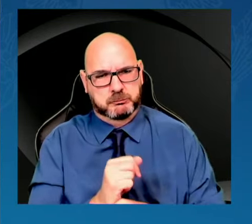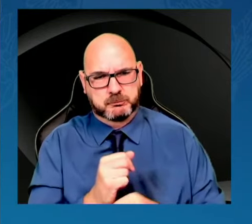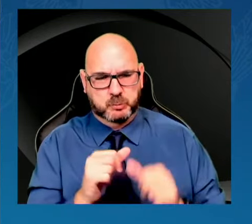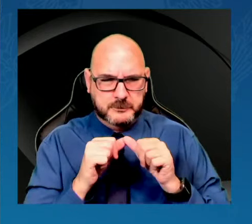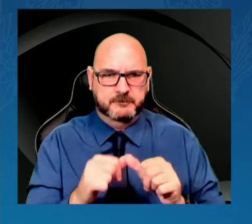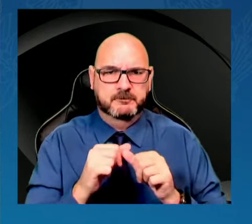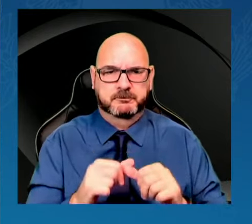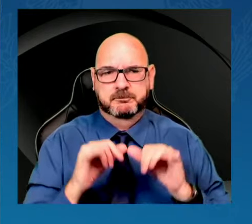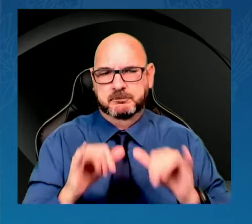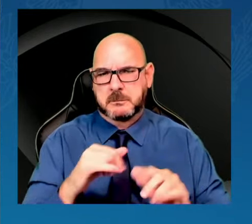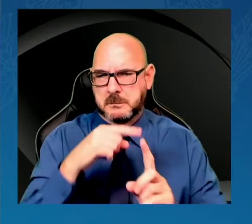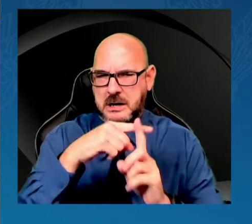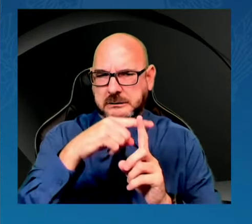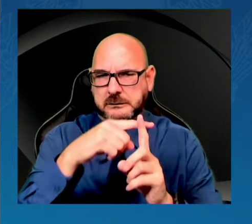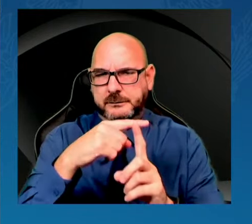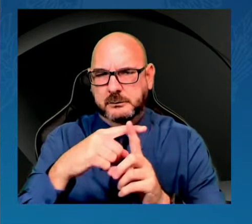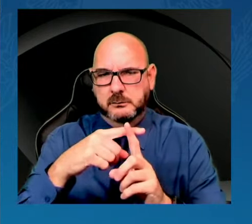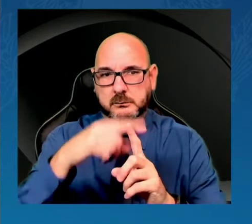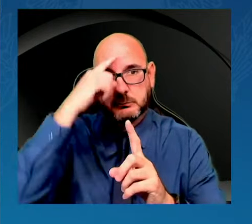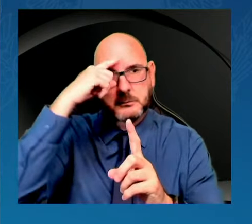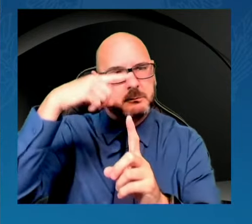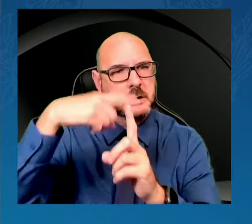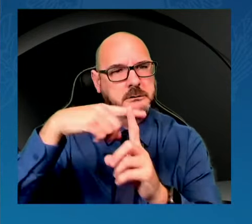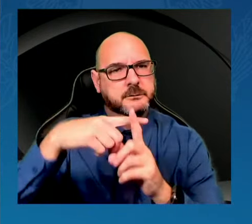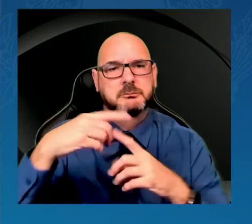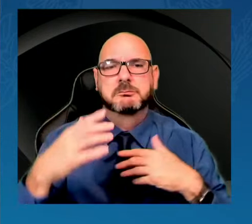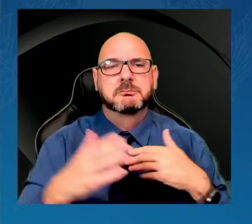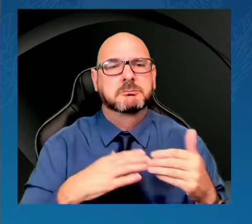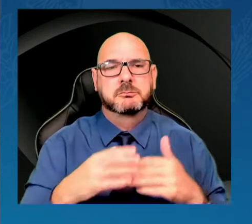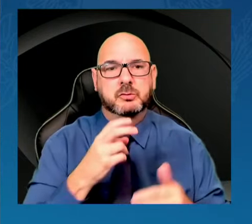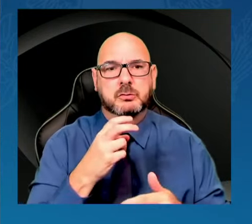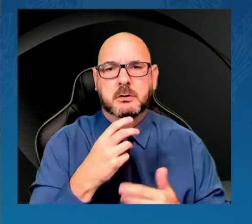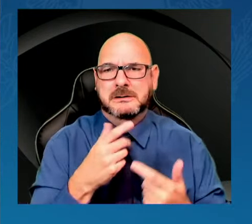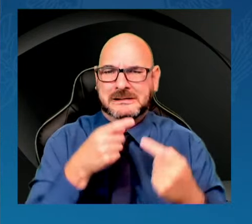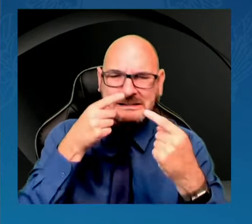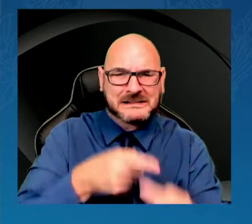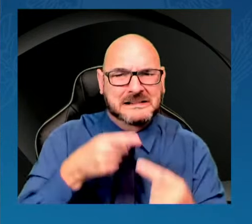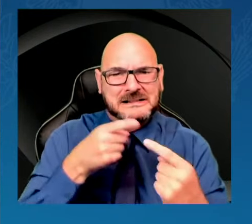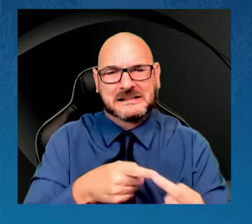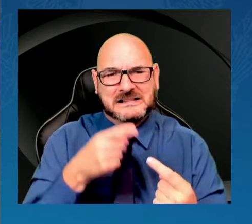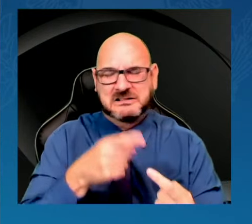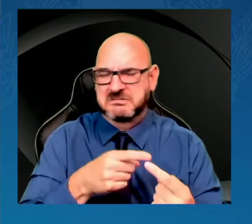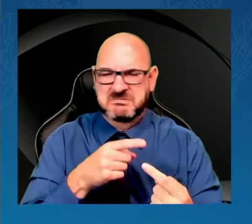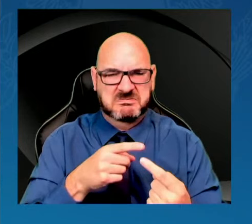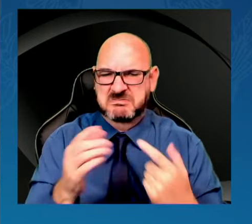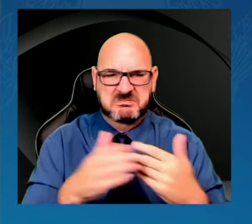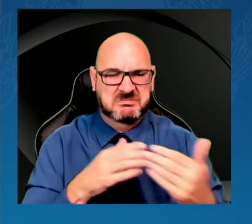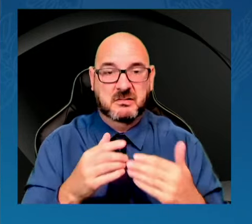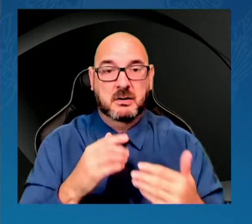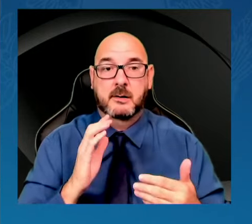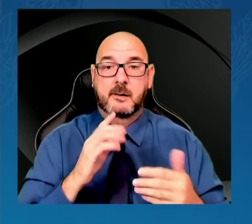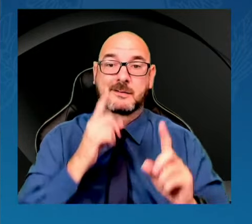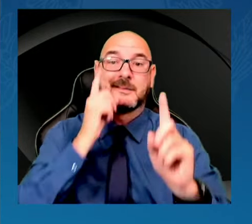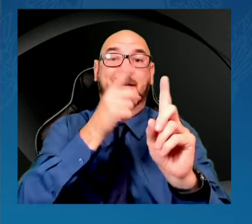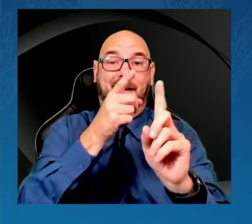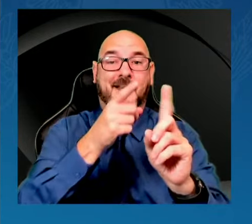And it's -- without a doubt, our climate is going through a hard time. The Vice President: Yeah. Ms. Digiulian: And "it's now or never" is what I feel.